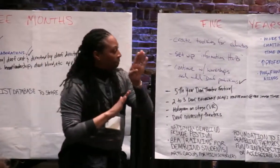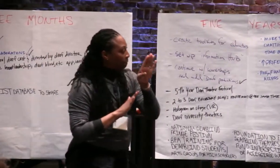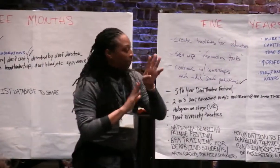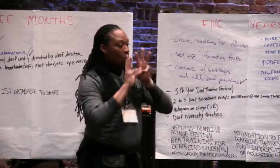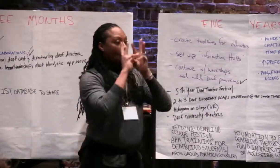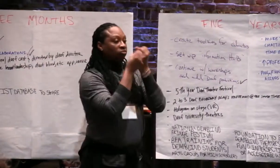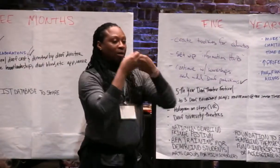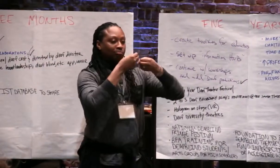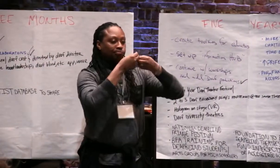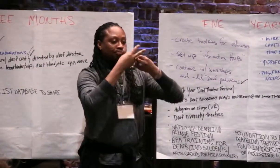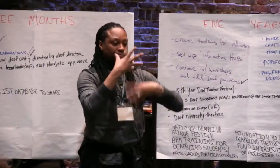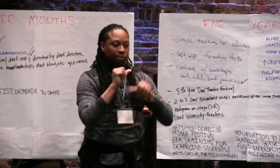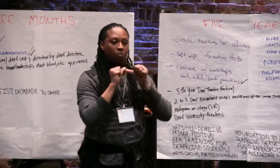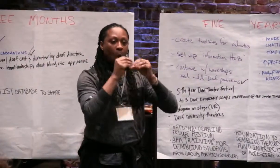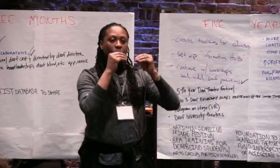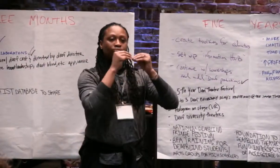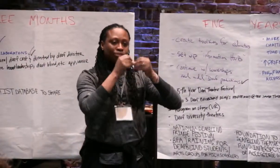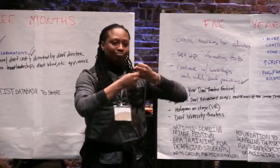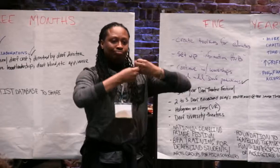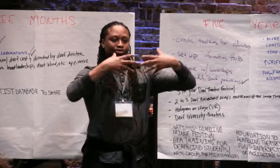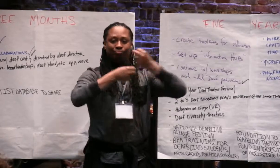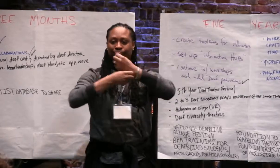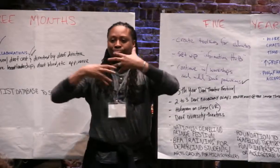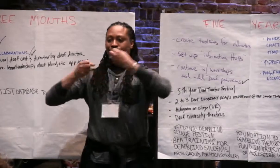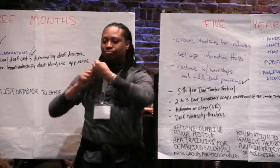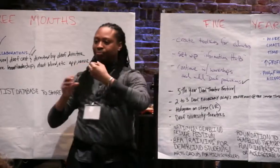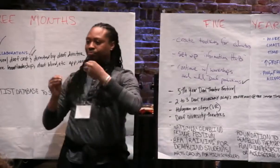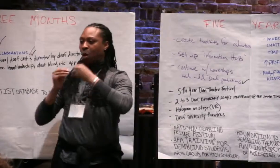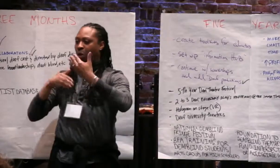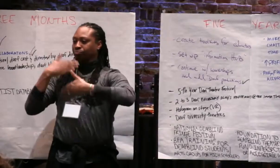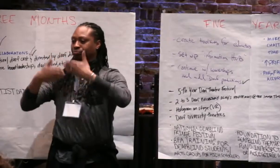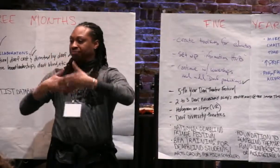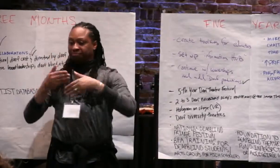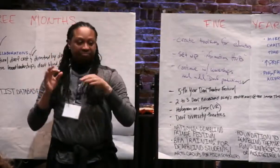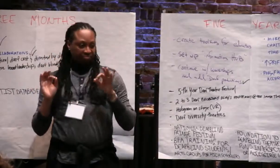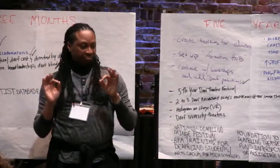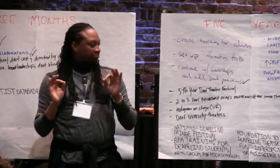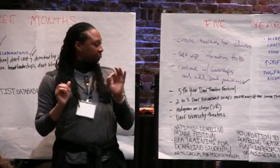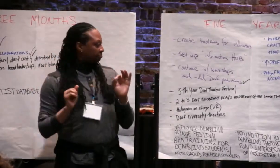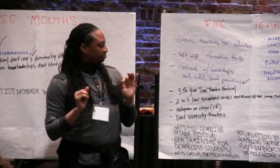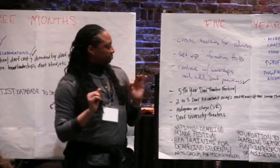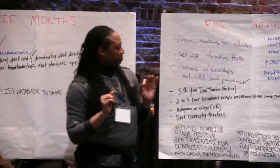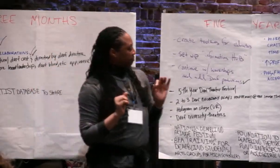We also want professional development workshops, full catalog, of all topics.